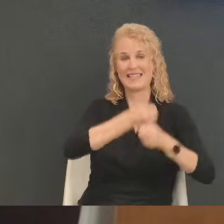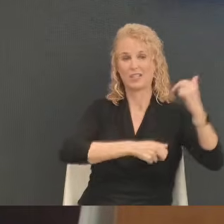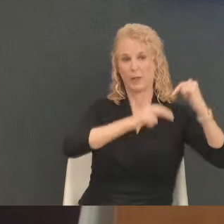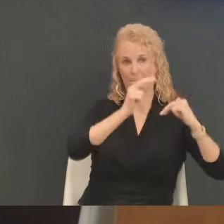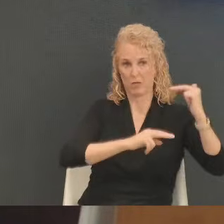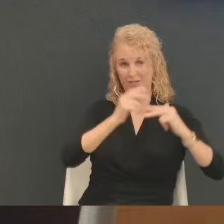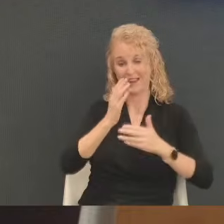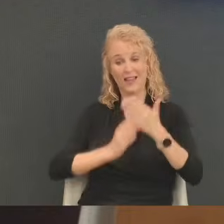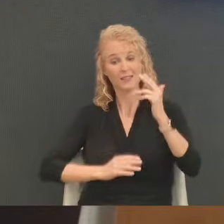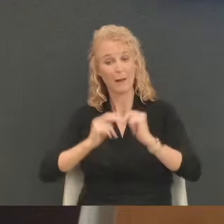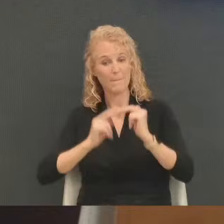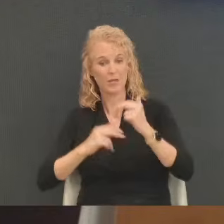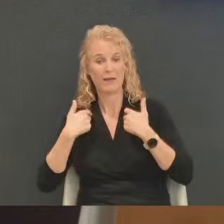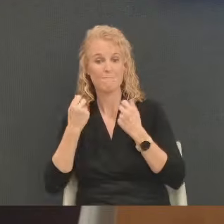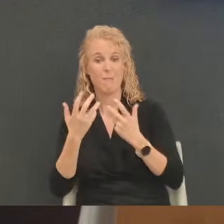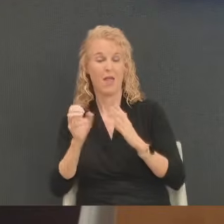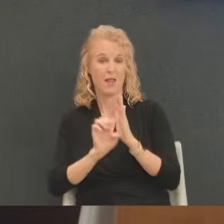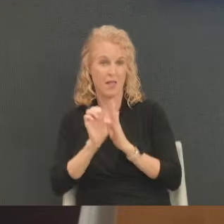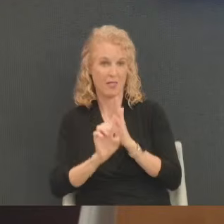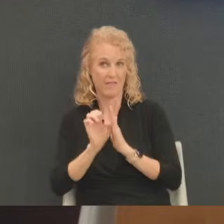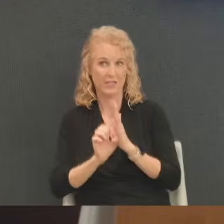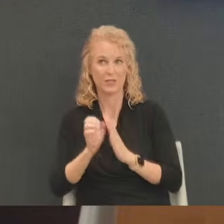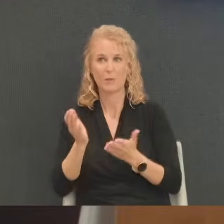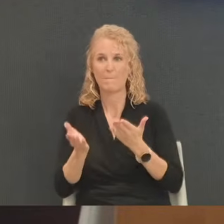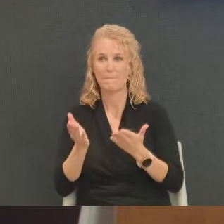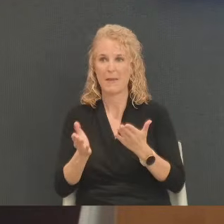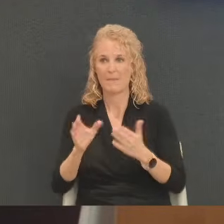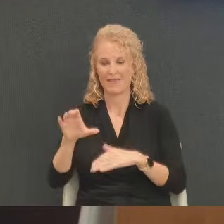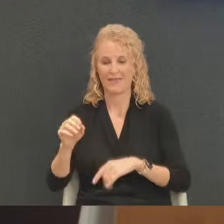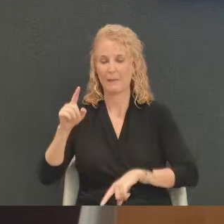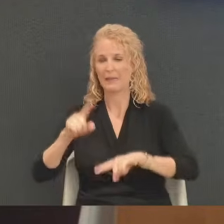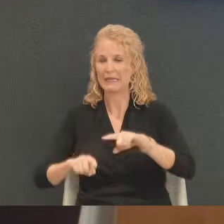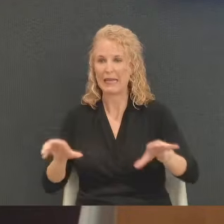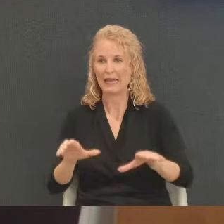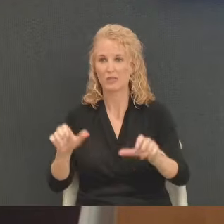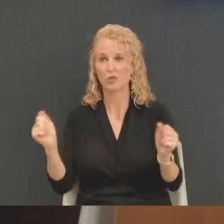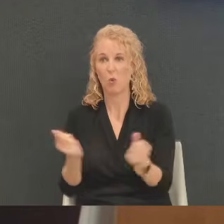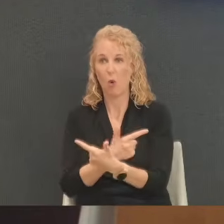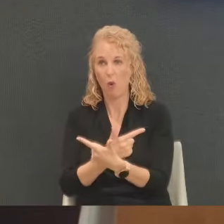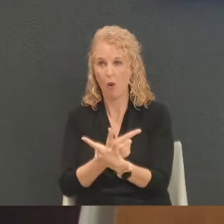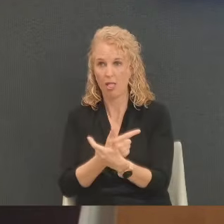of these buildings. so there may be a capacity issue contractor capacity issue but it's a good